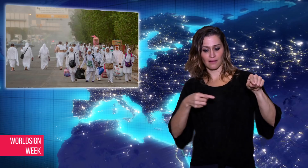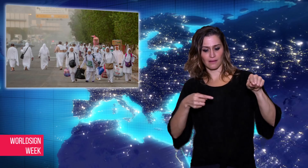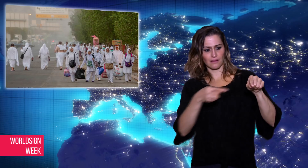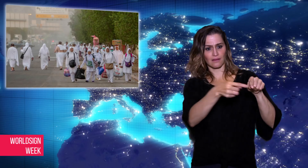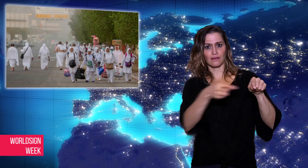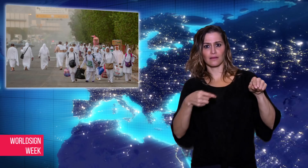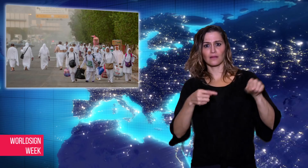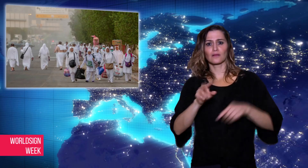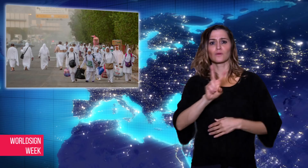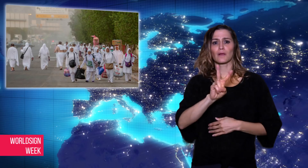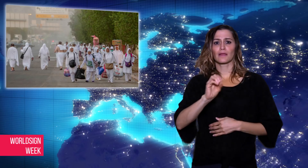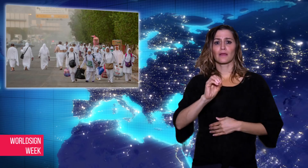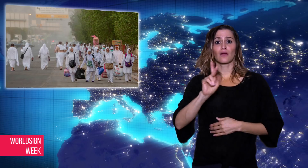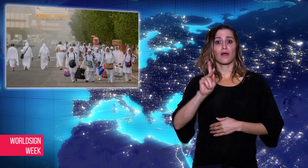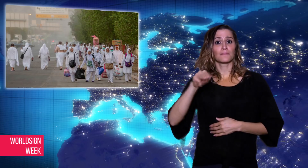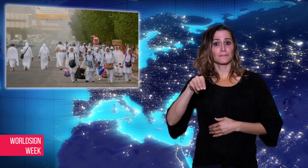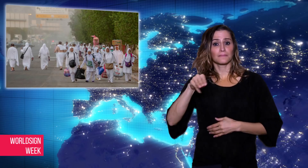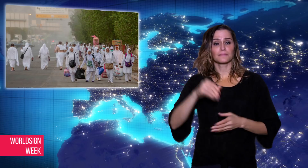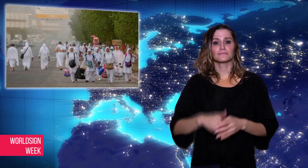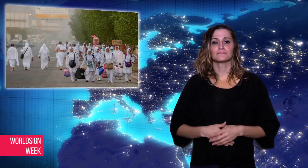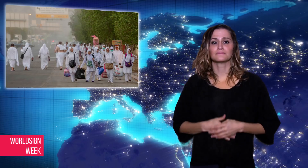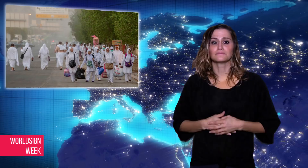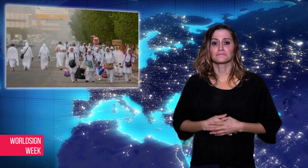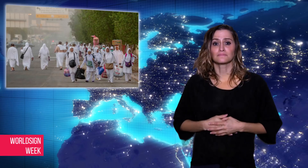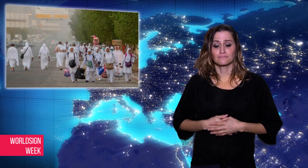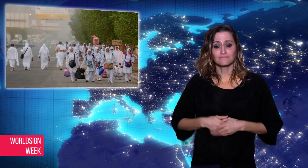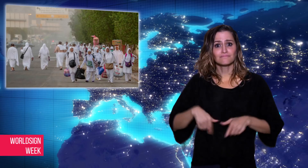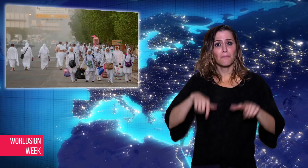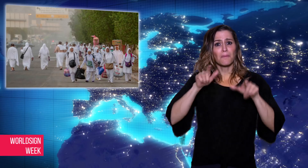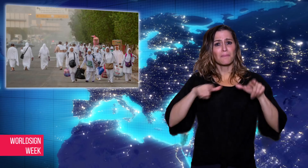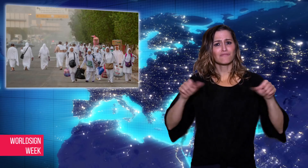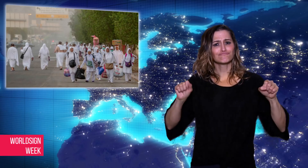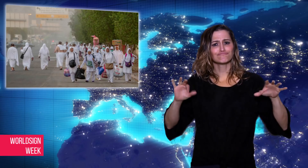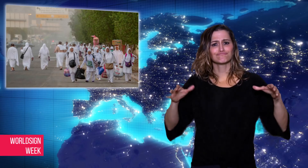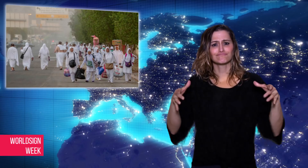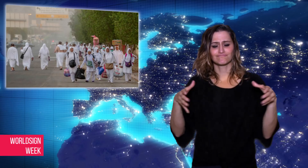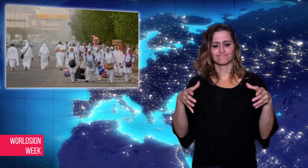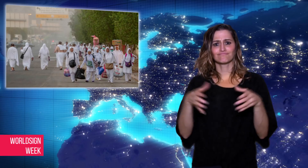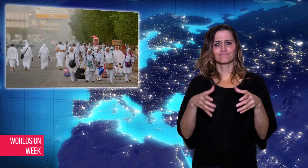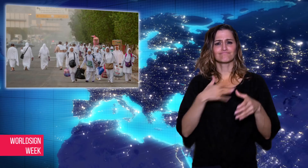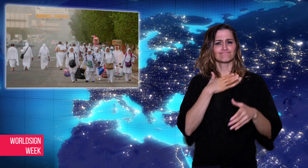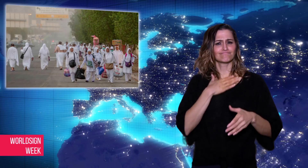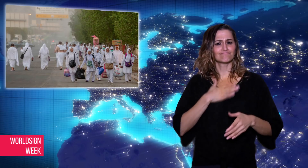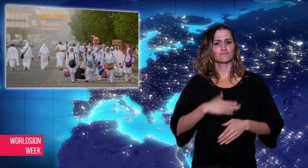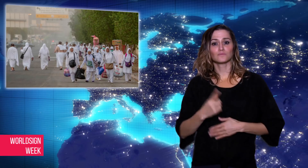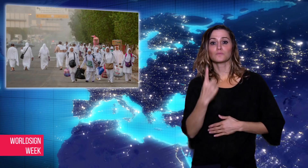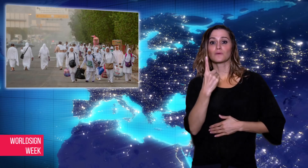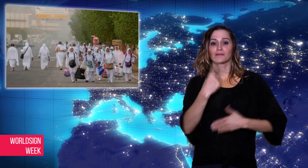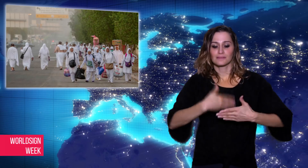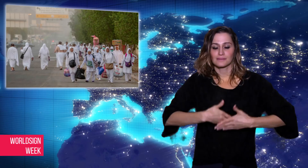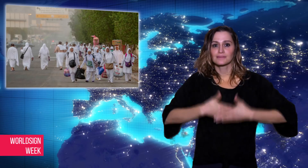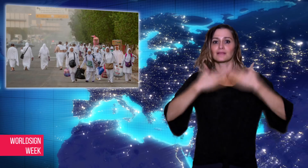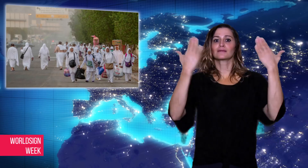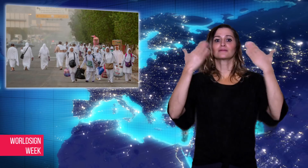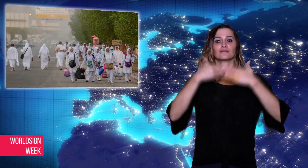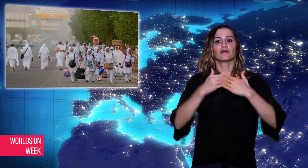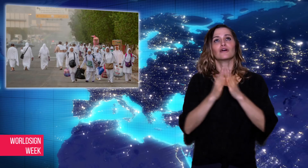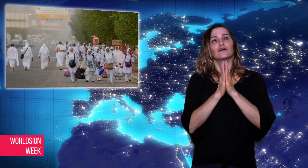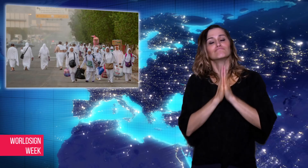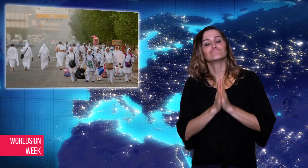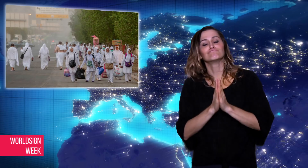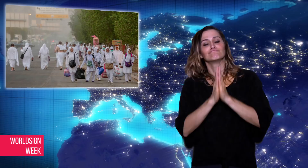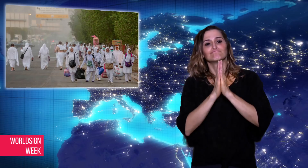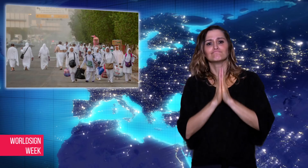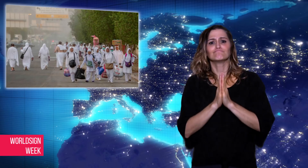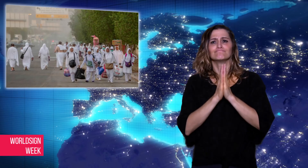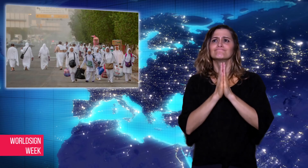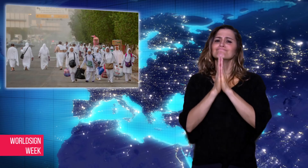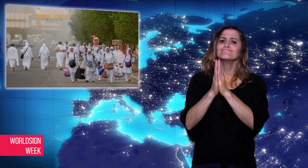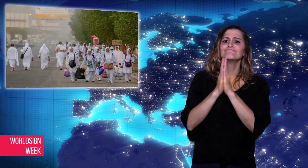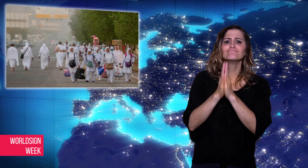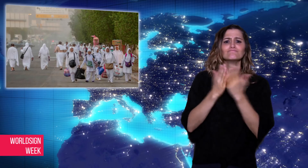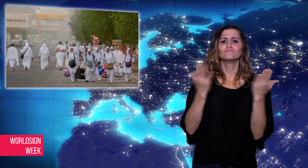outside of Mecca, for a day of prayers